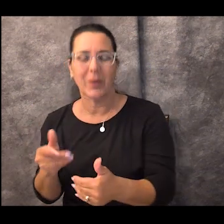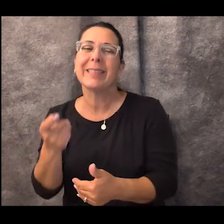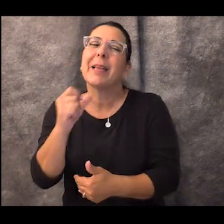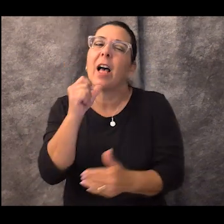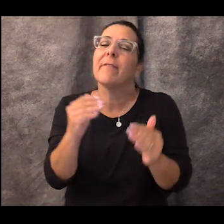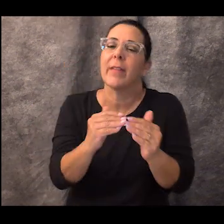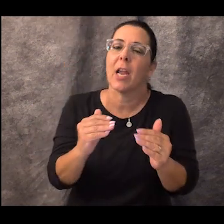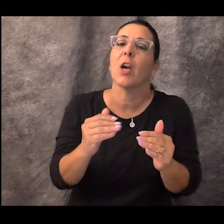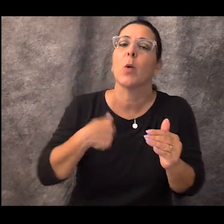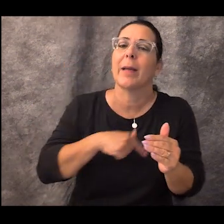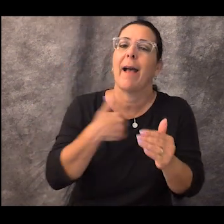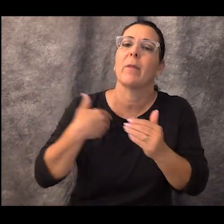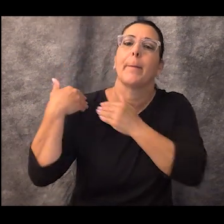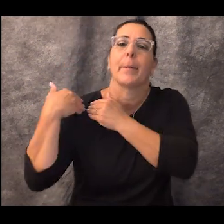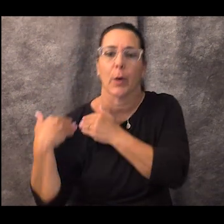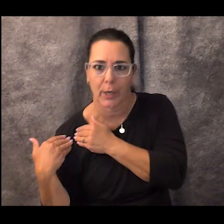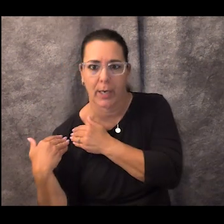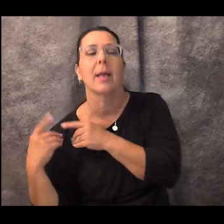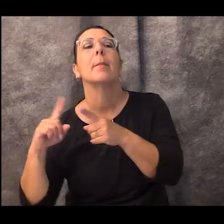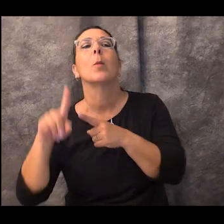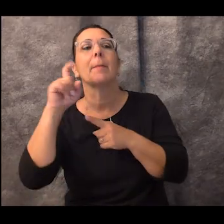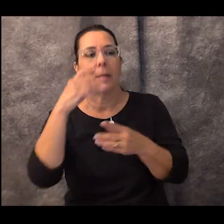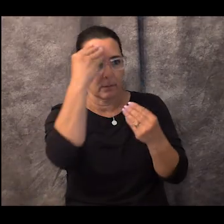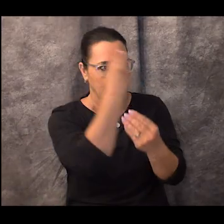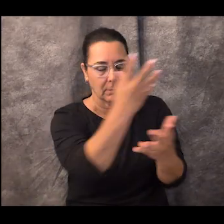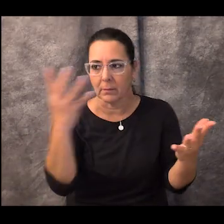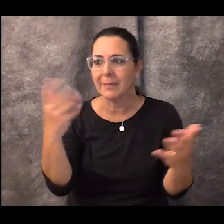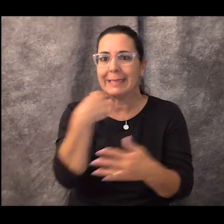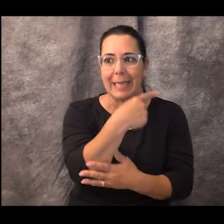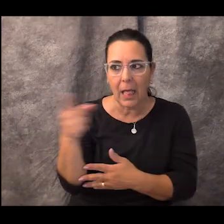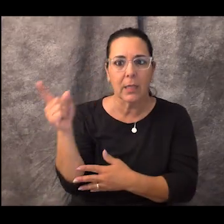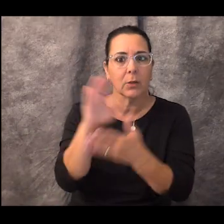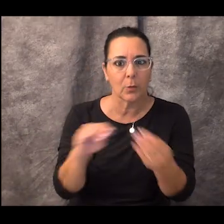But it is important that we get out there and we tell our stories. We make sure people understand if we make changes